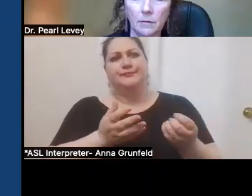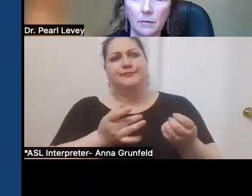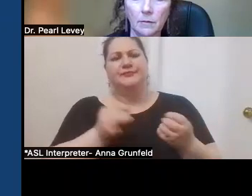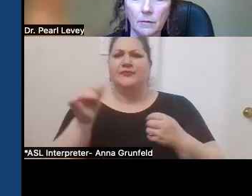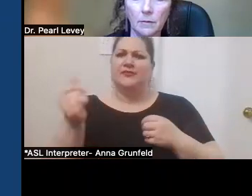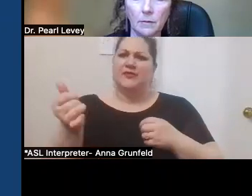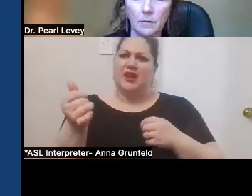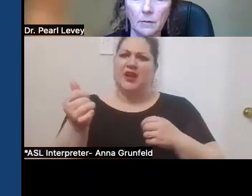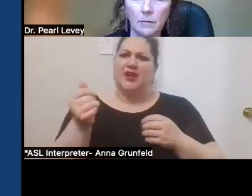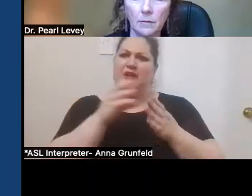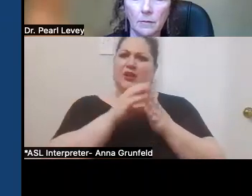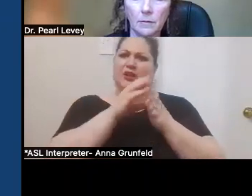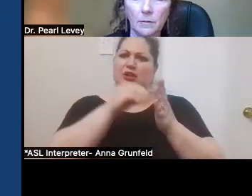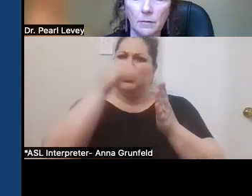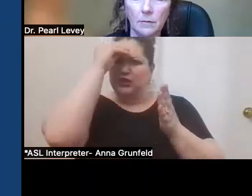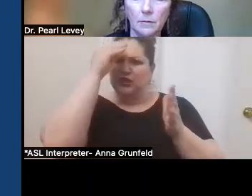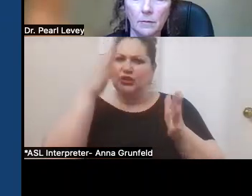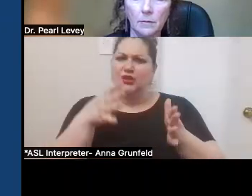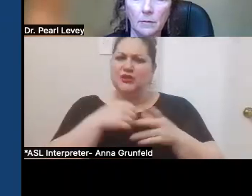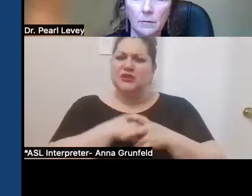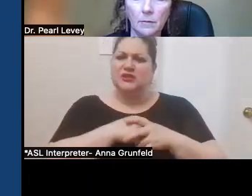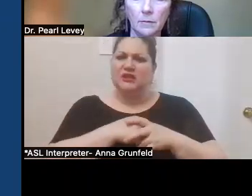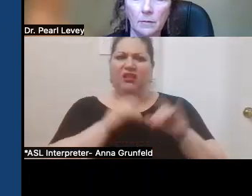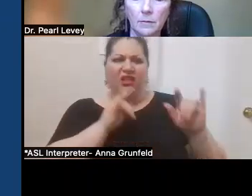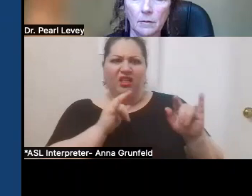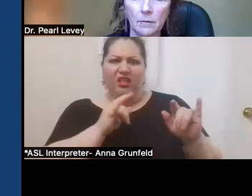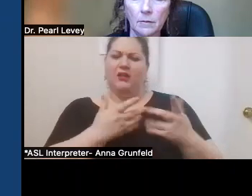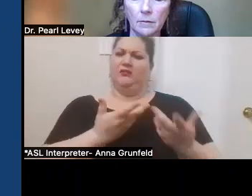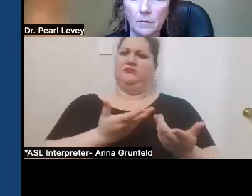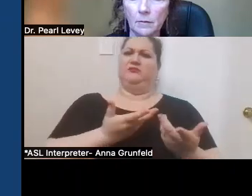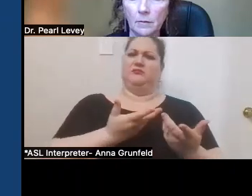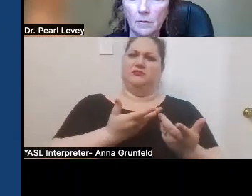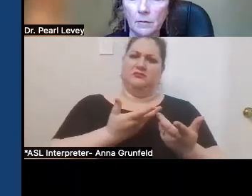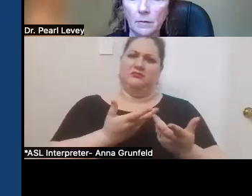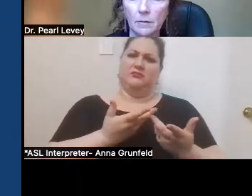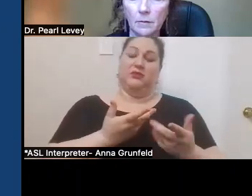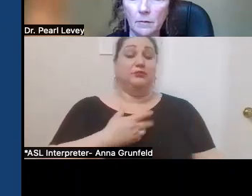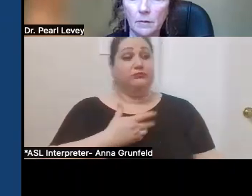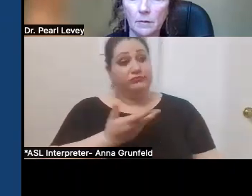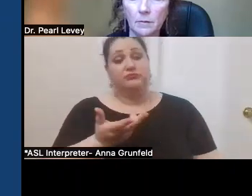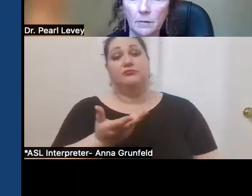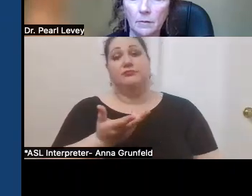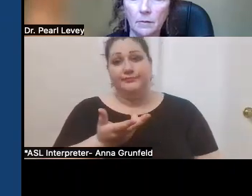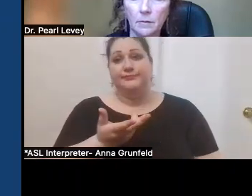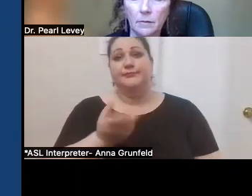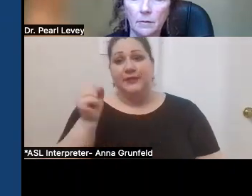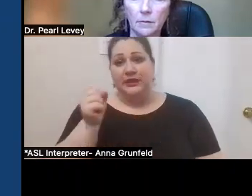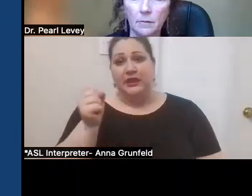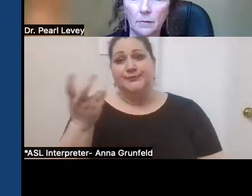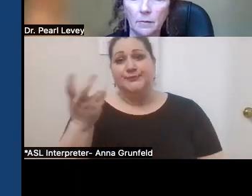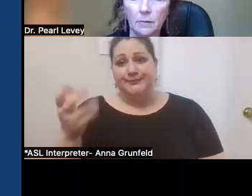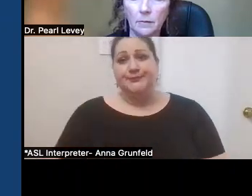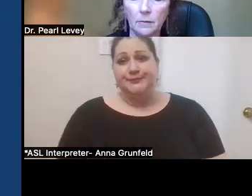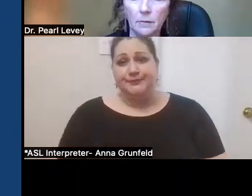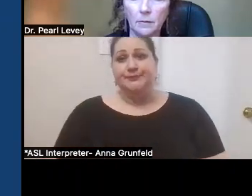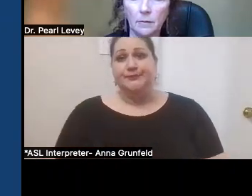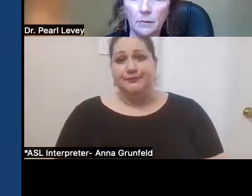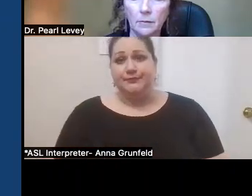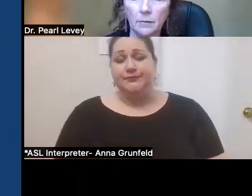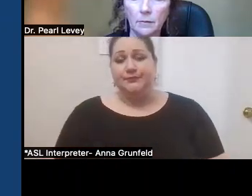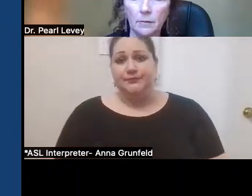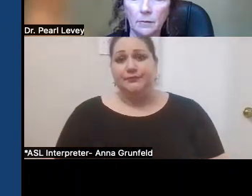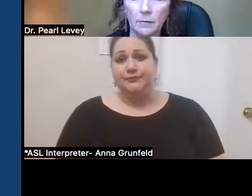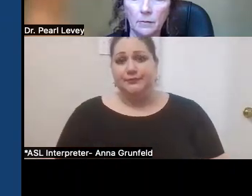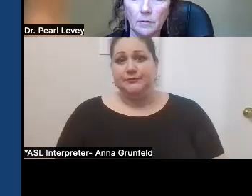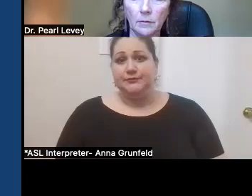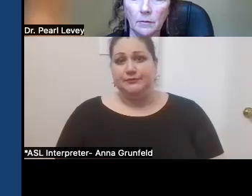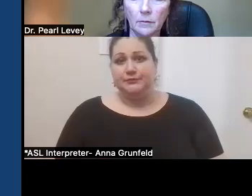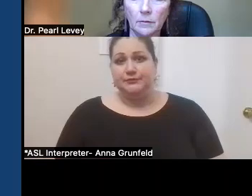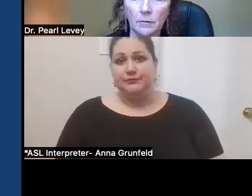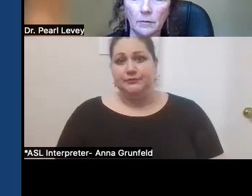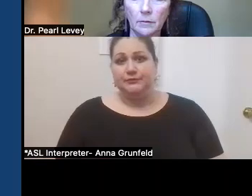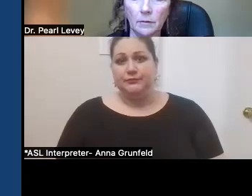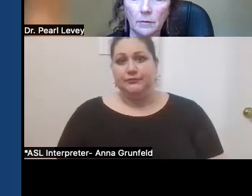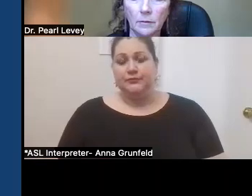Yeah, isn't it though and and we about 20% of the of the, this treatment that is,